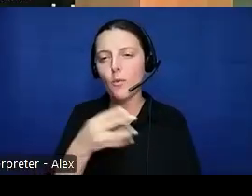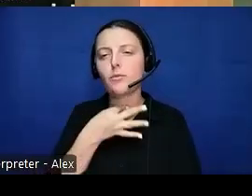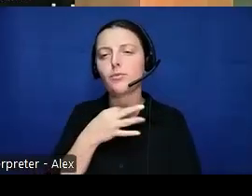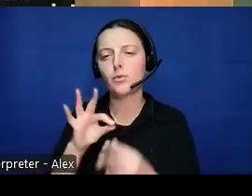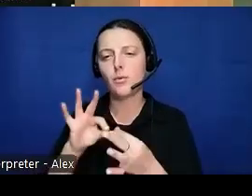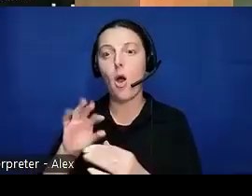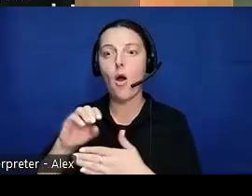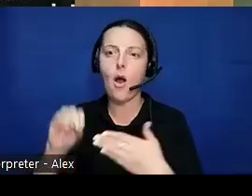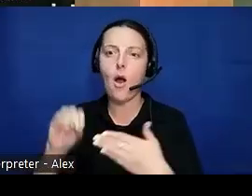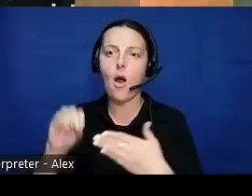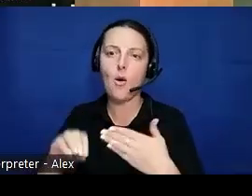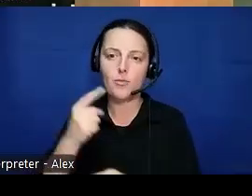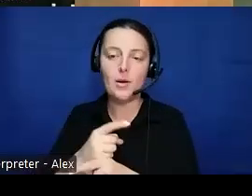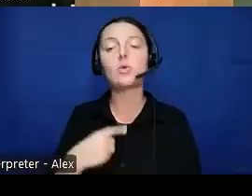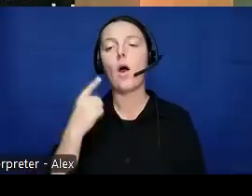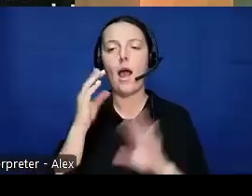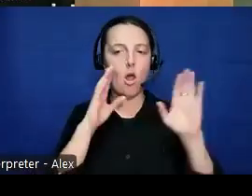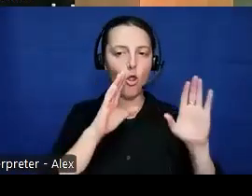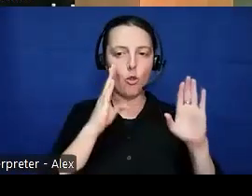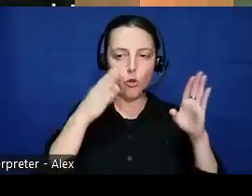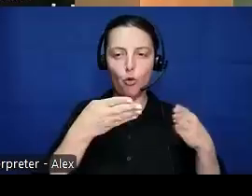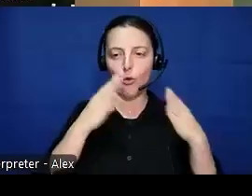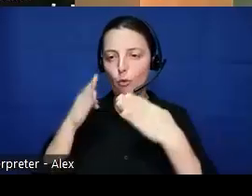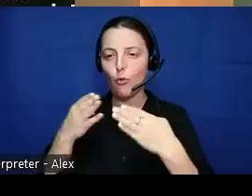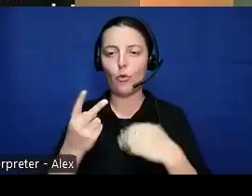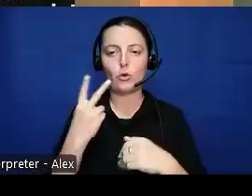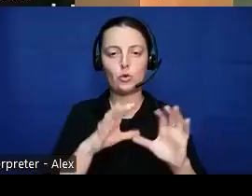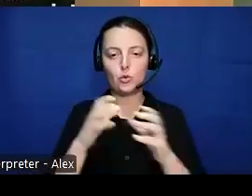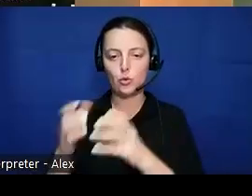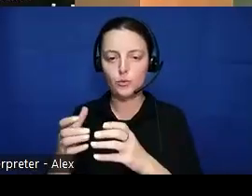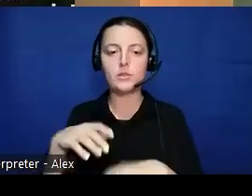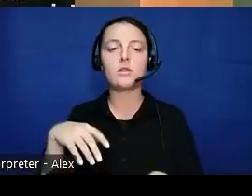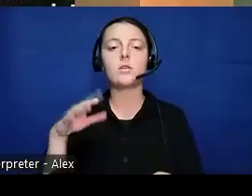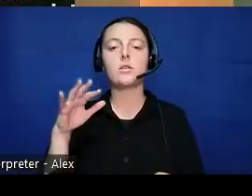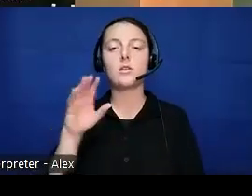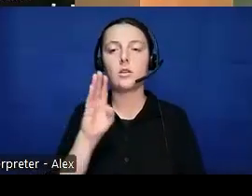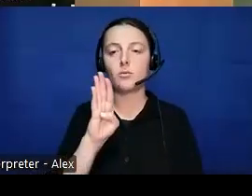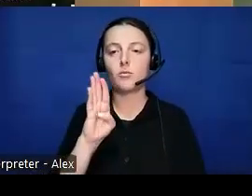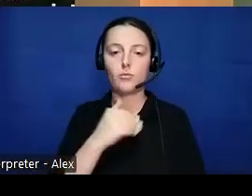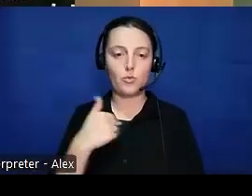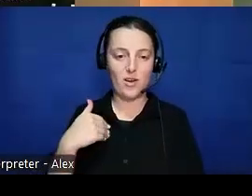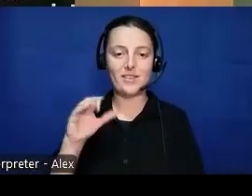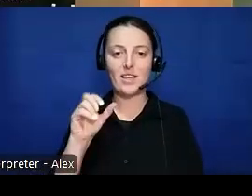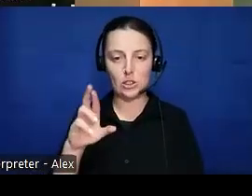breast cancer at Mount Sinai, we also had this very unique um it was a sort of referral center